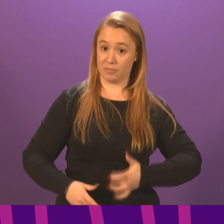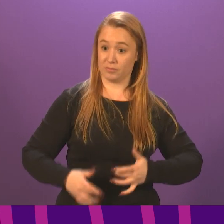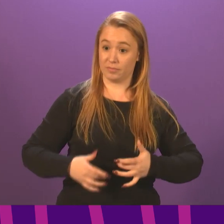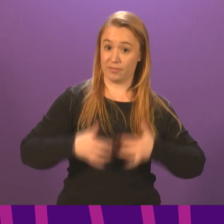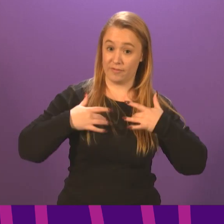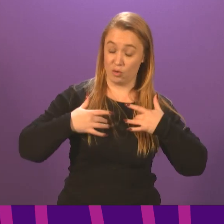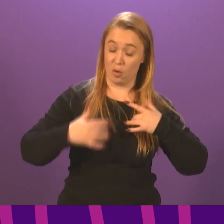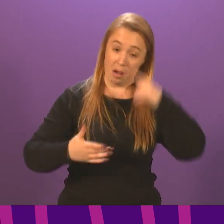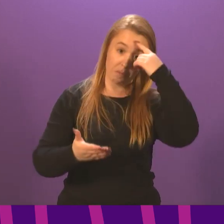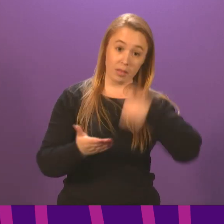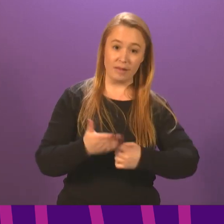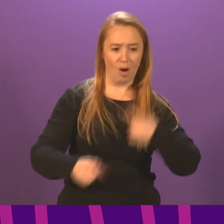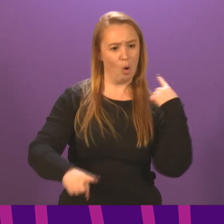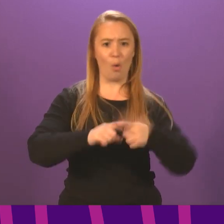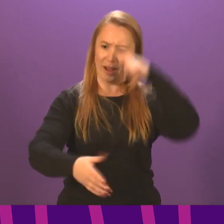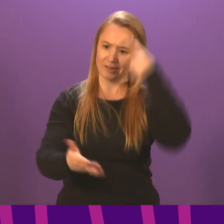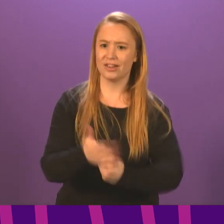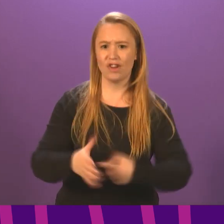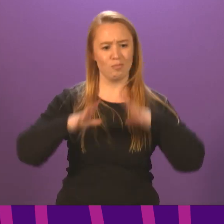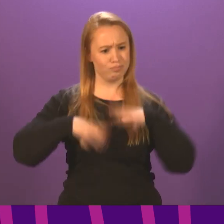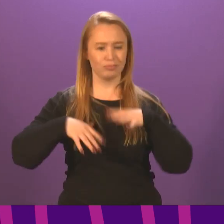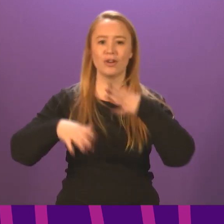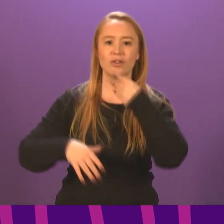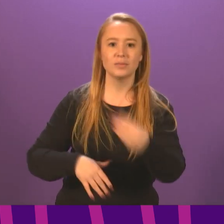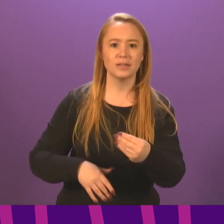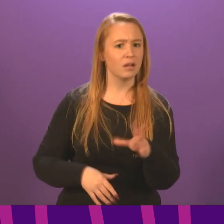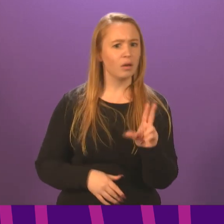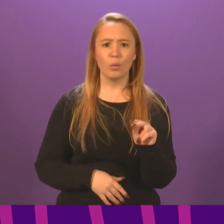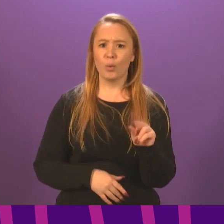It was carefully considered and agonised over—as I have said before, these decisions are always